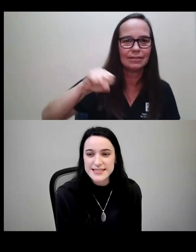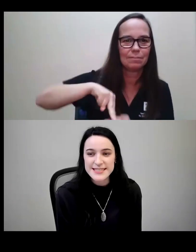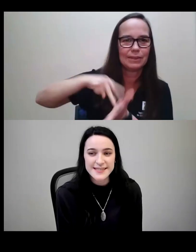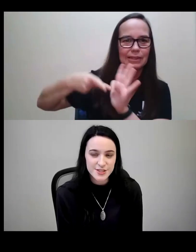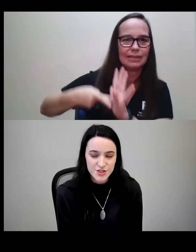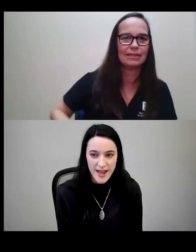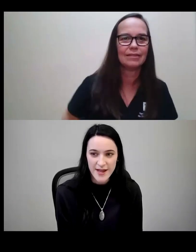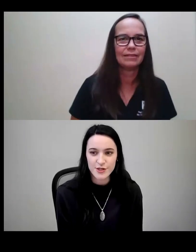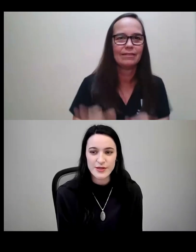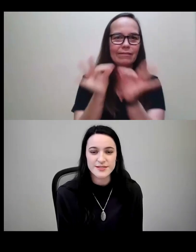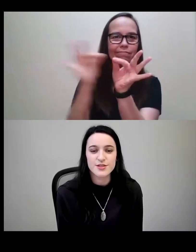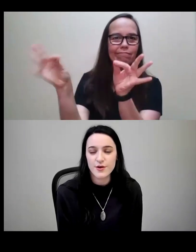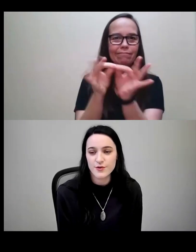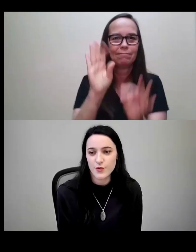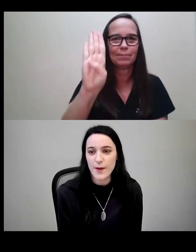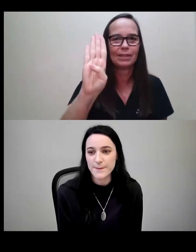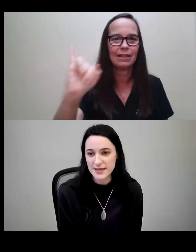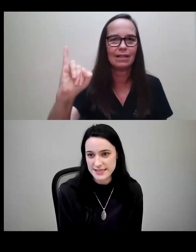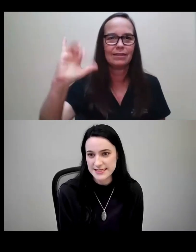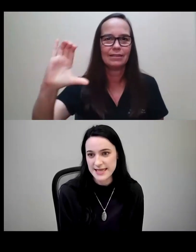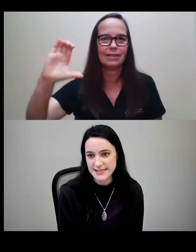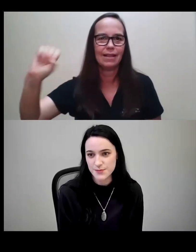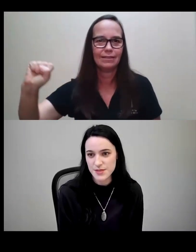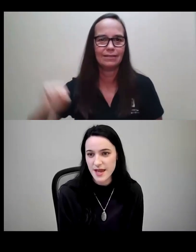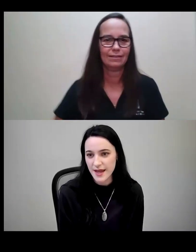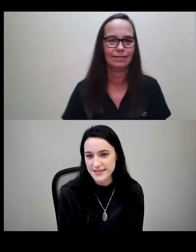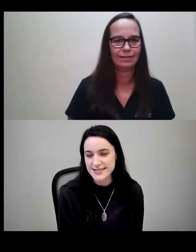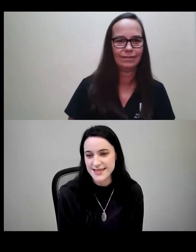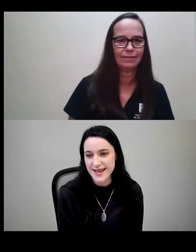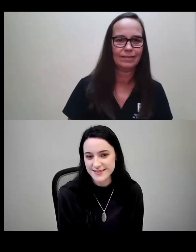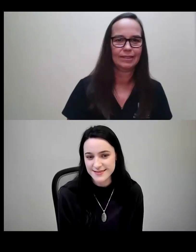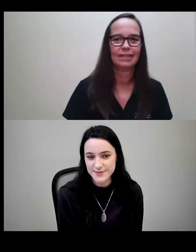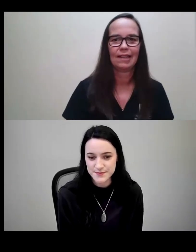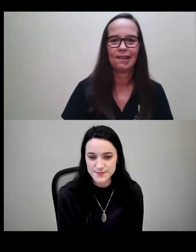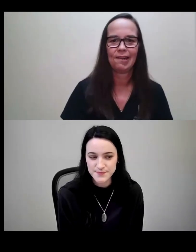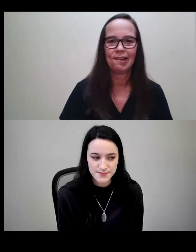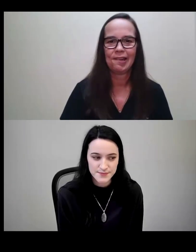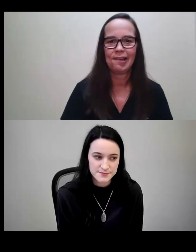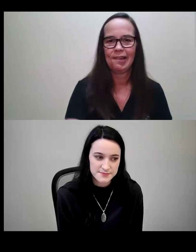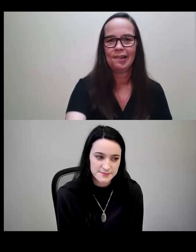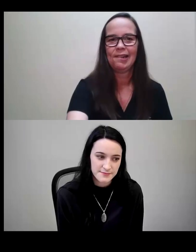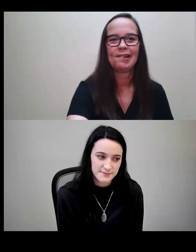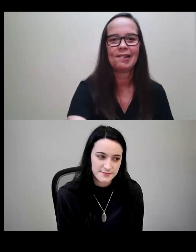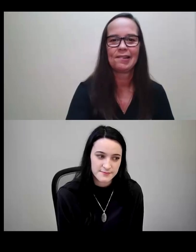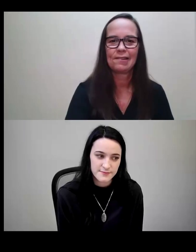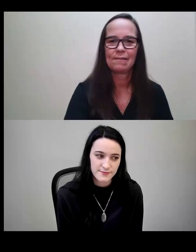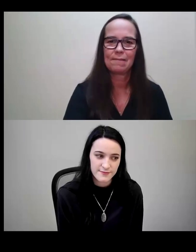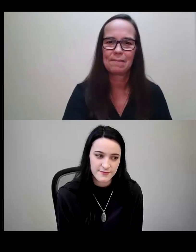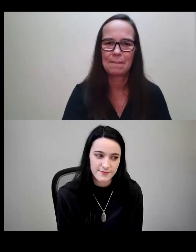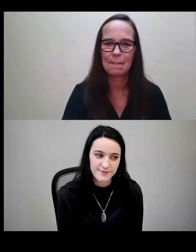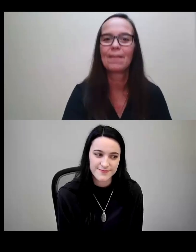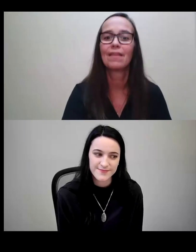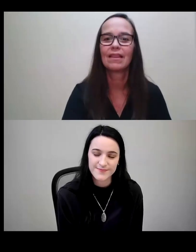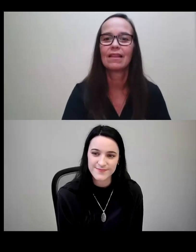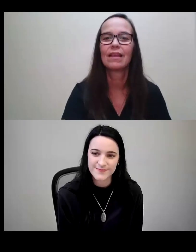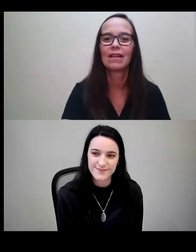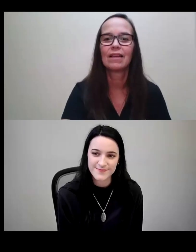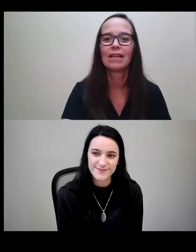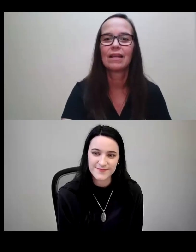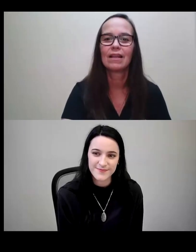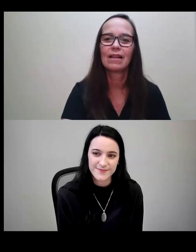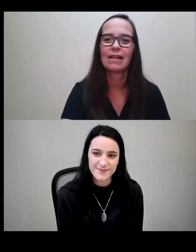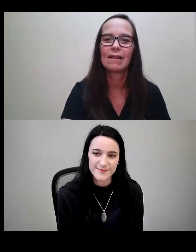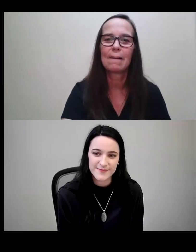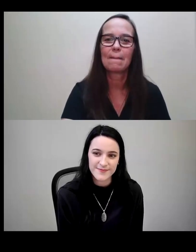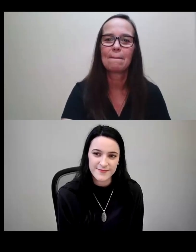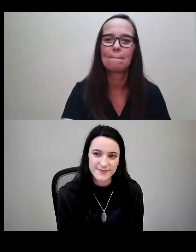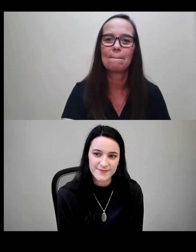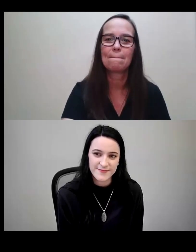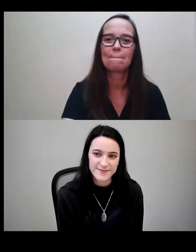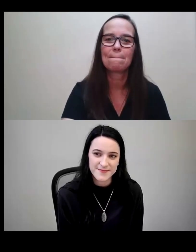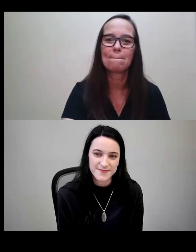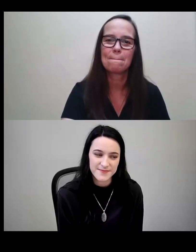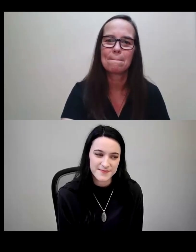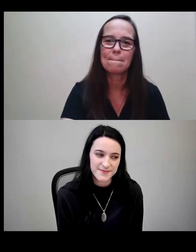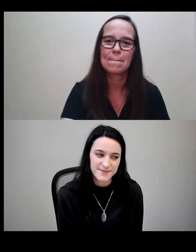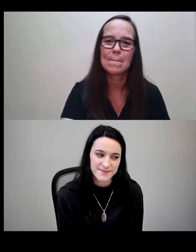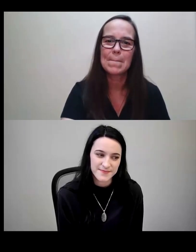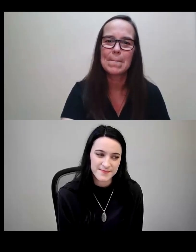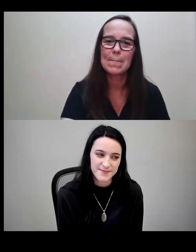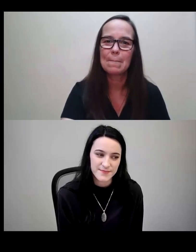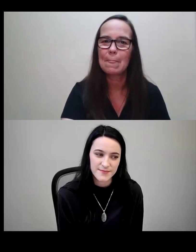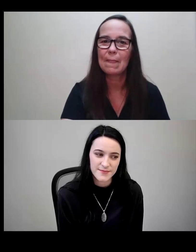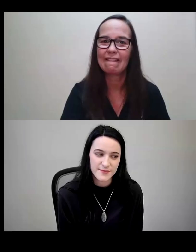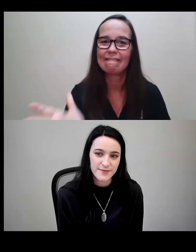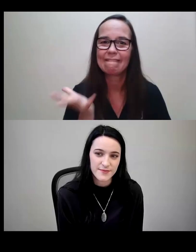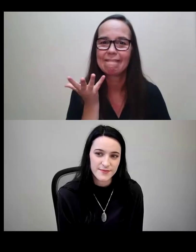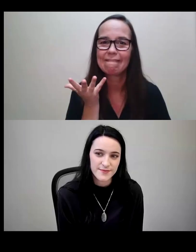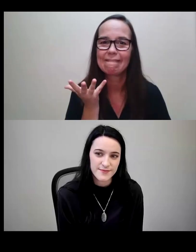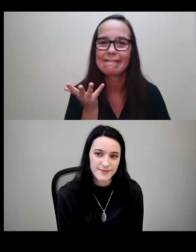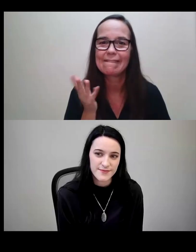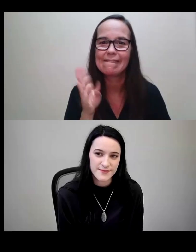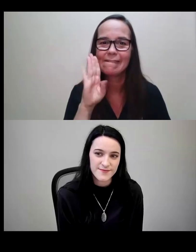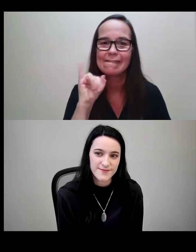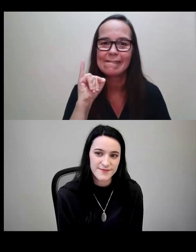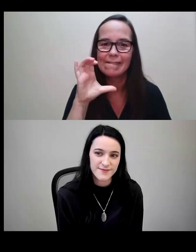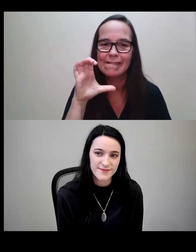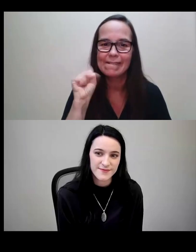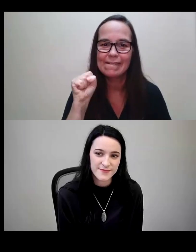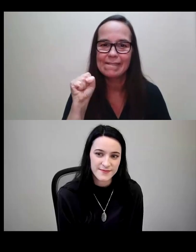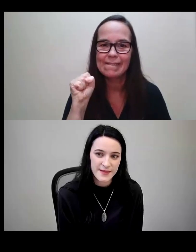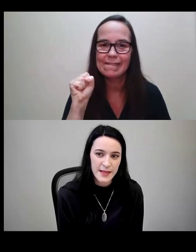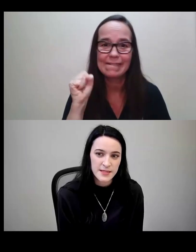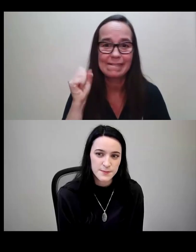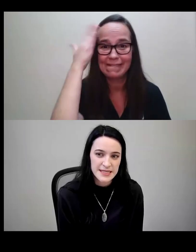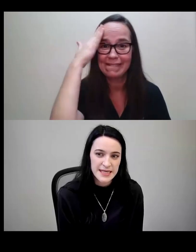I want to see in the chat who has known what BICS is. B I C S